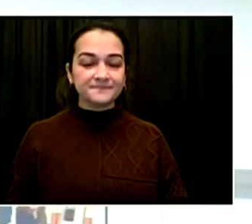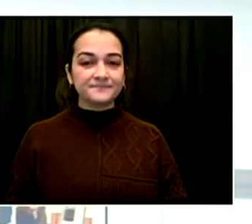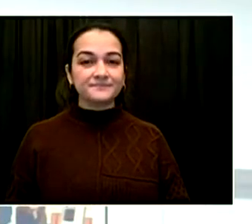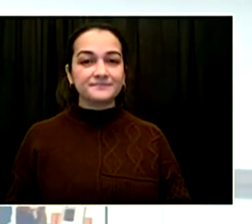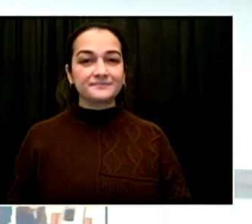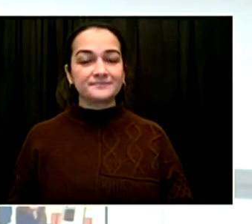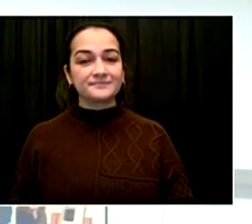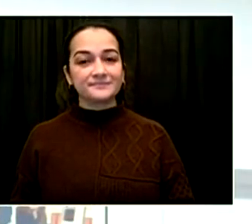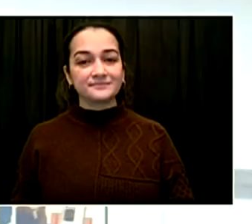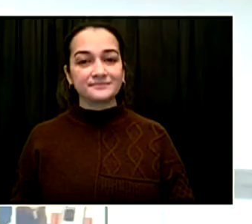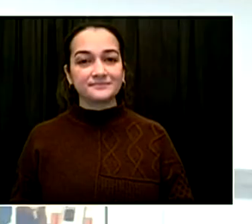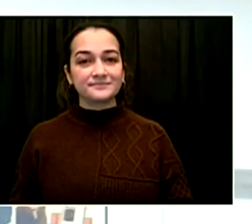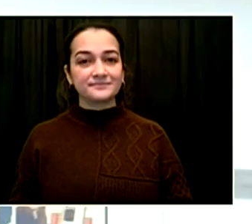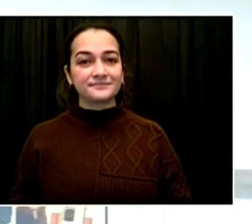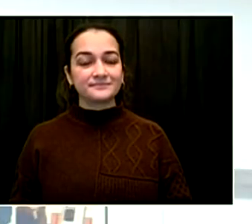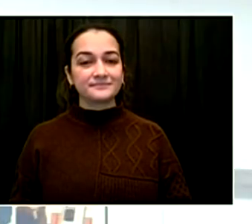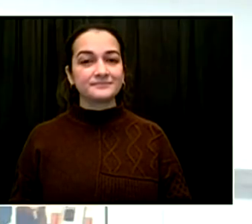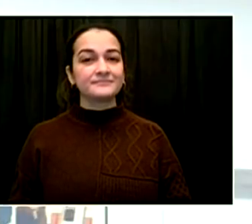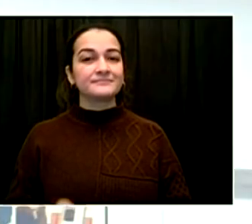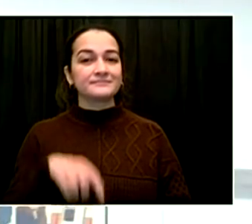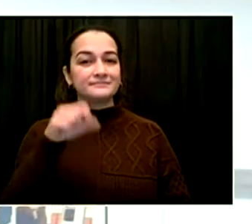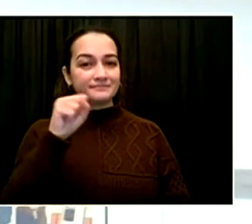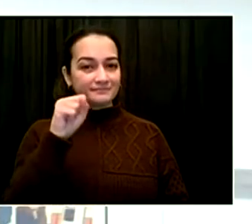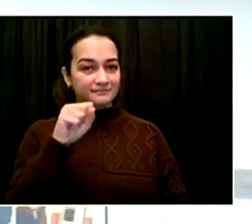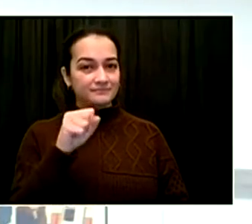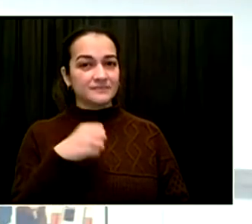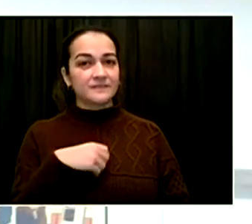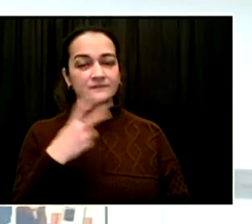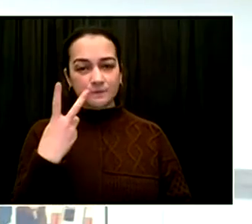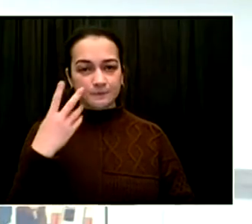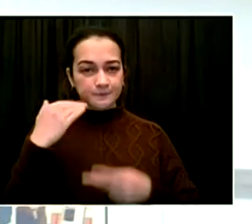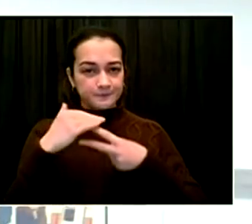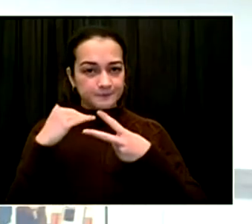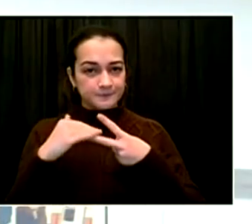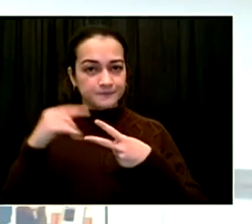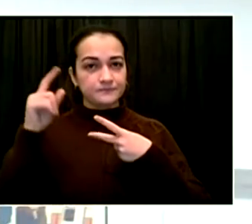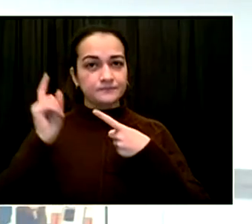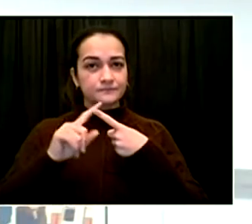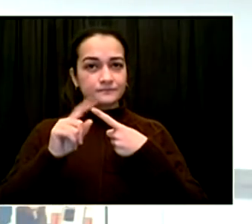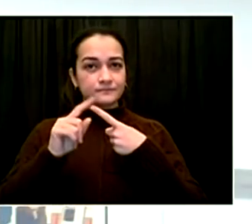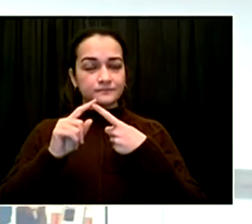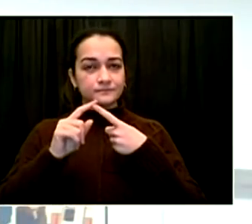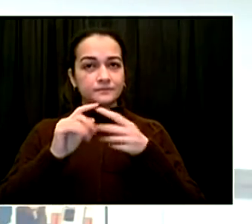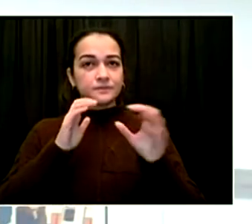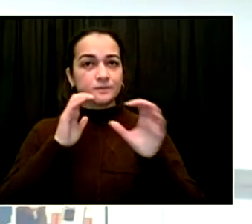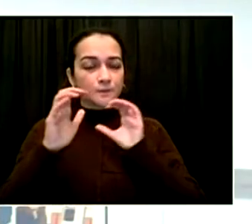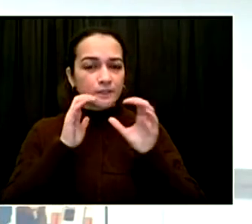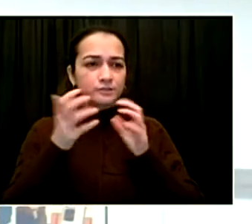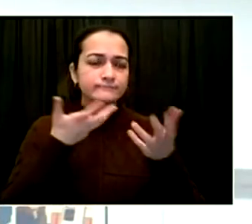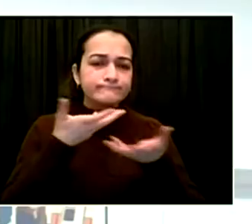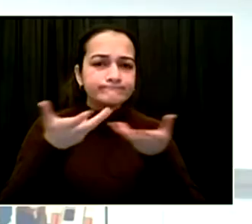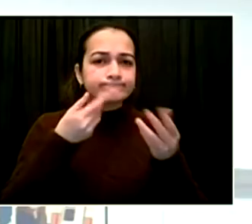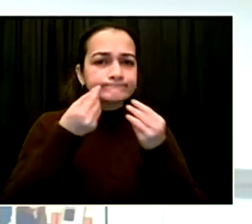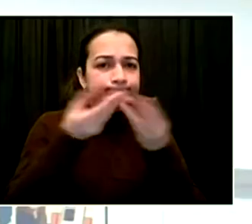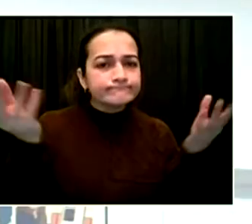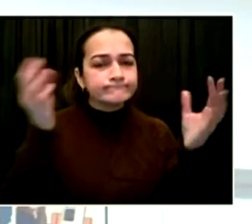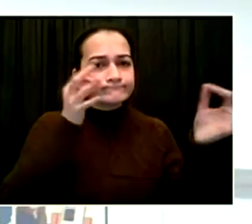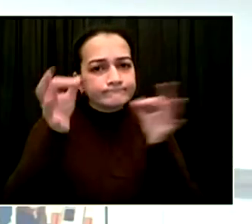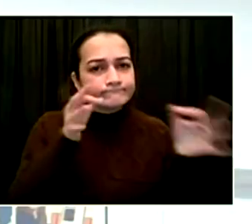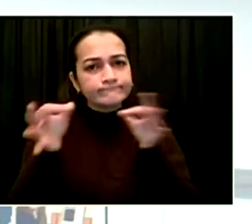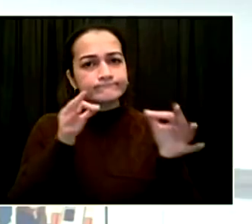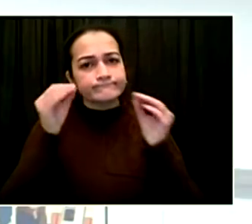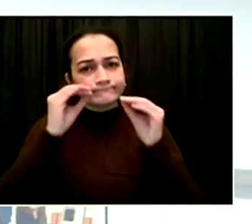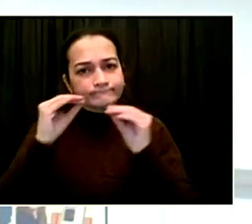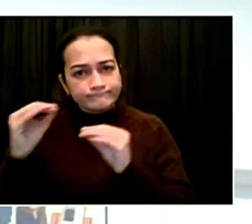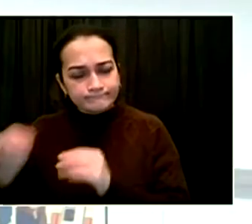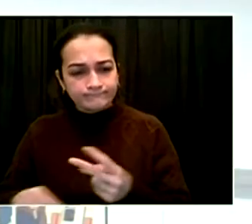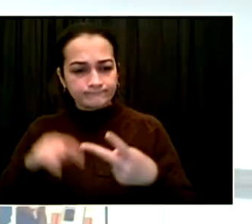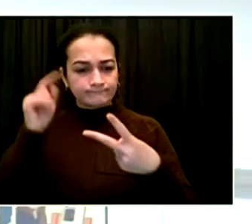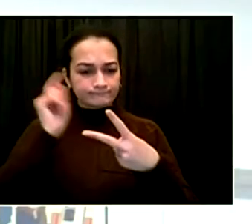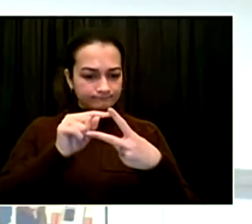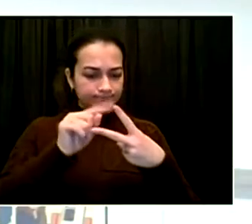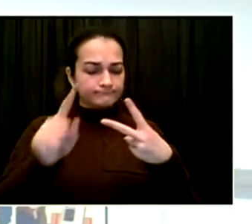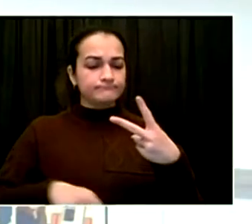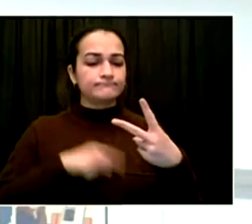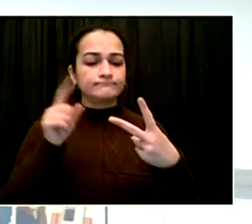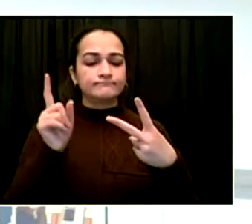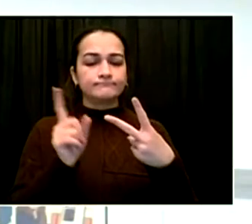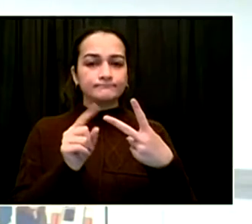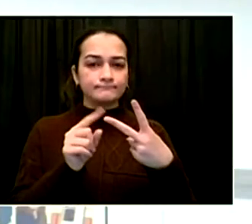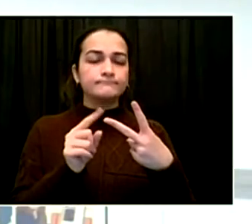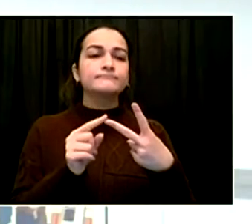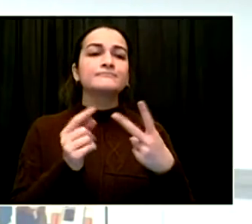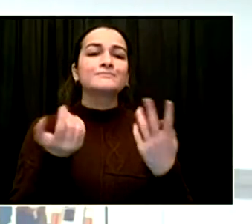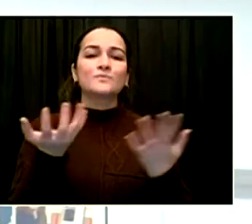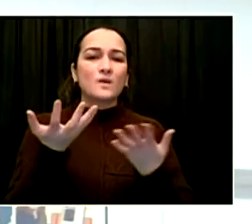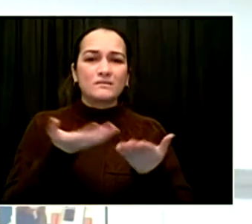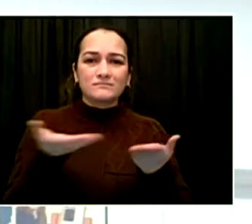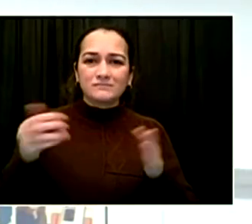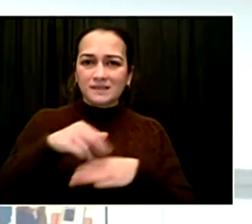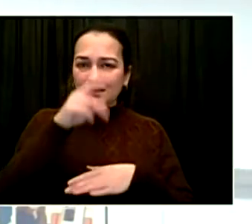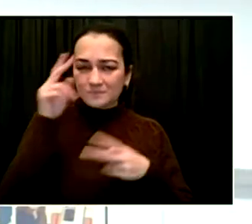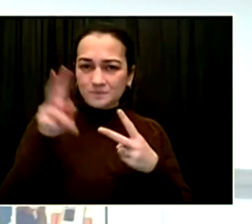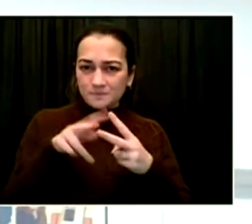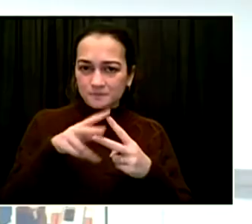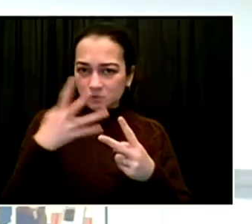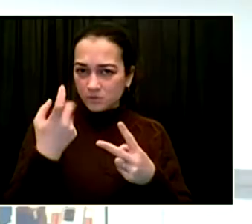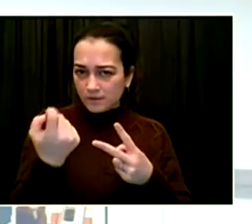PROMPTLY.